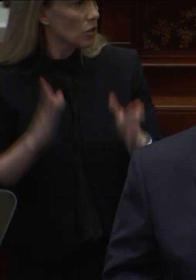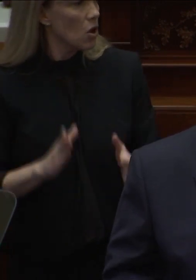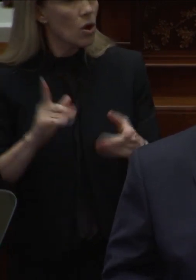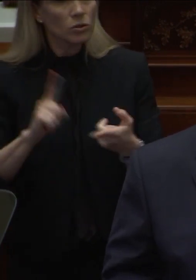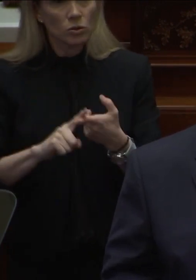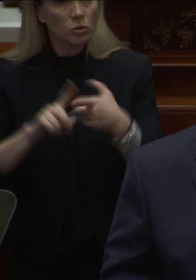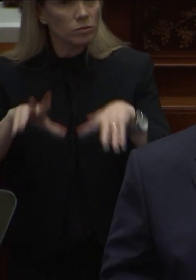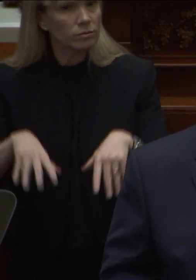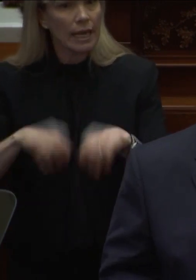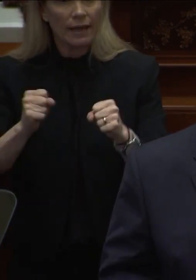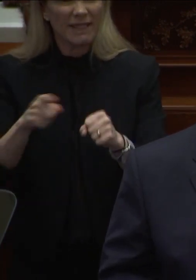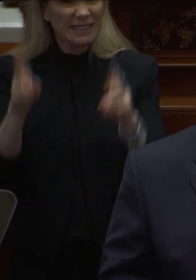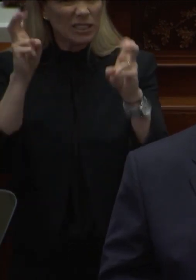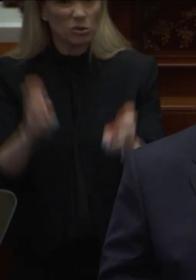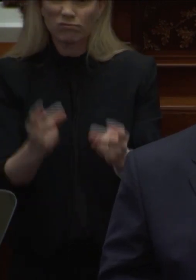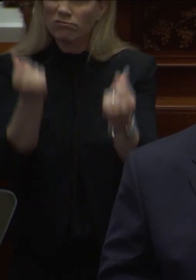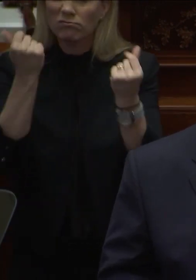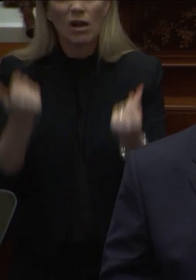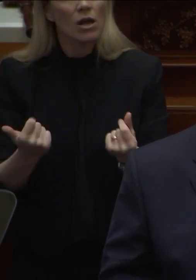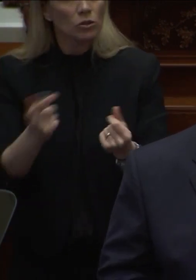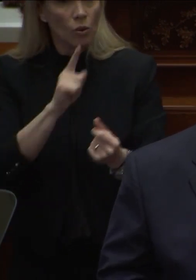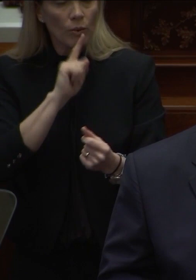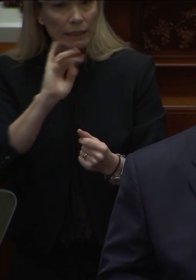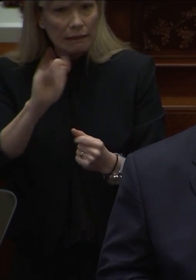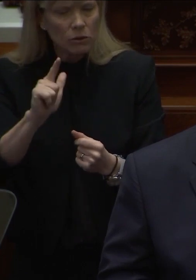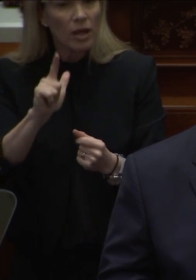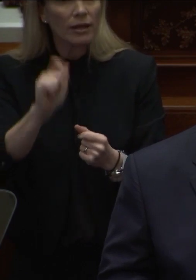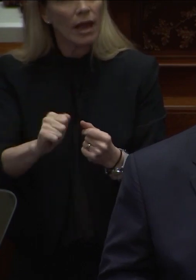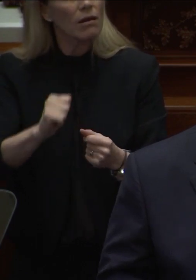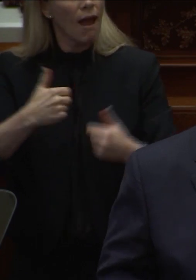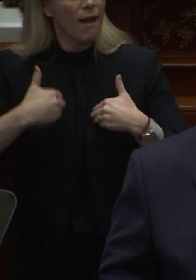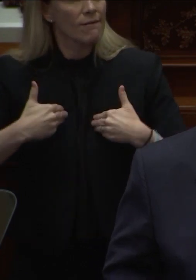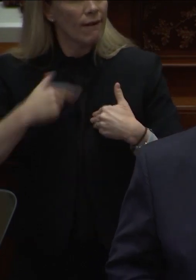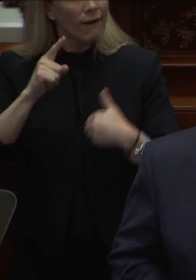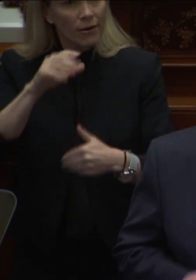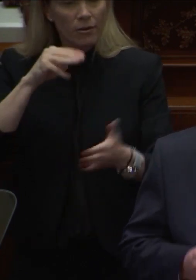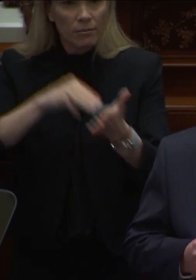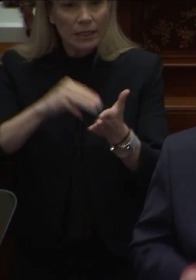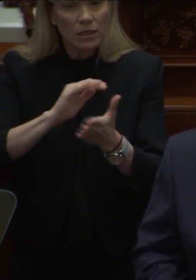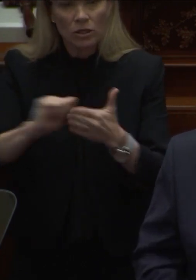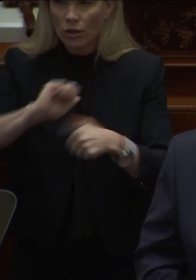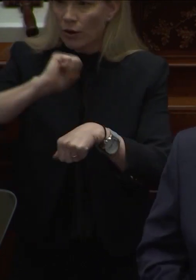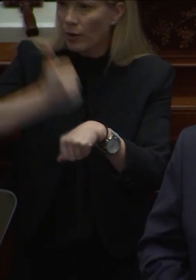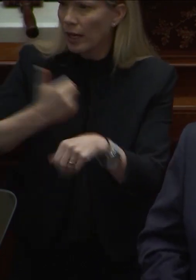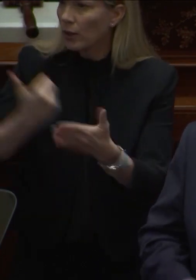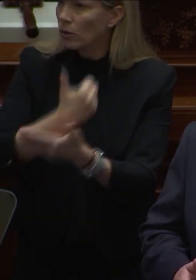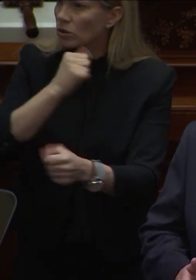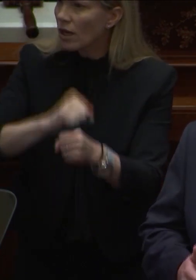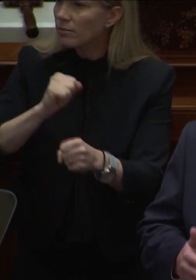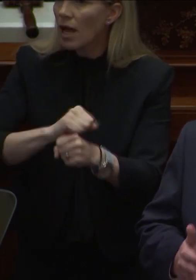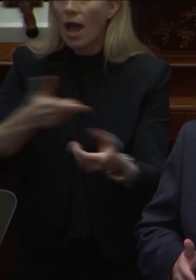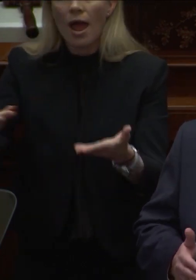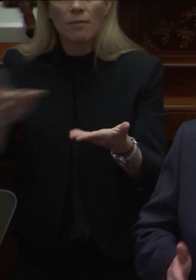I AM CALLING ON THE LEGISLATURE TO TAKE THIS UP IMMEDIATELY SO THAT ILLINOIS CAN REALIZE HUNDREDS OF MILLIONS OF DOLLARS,